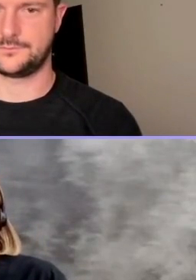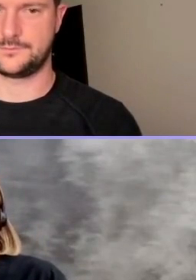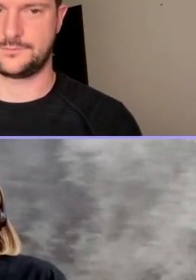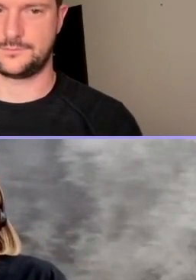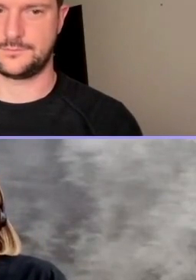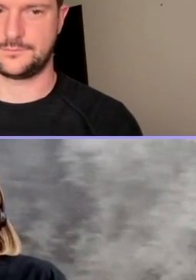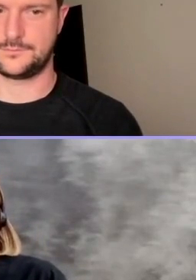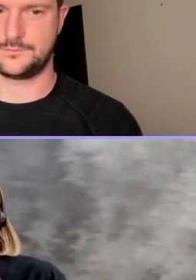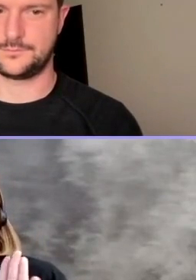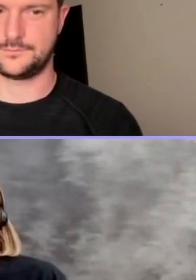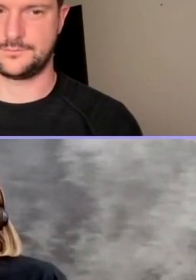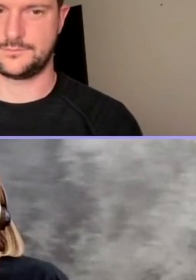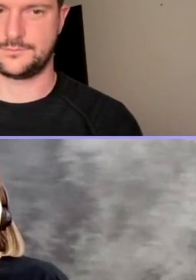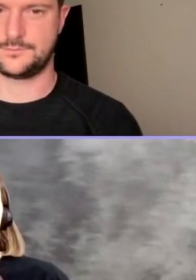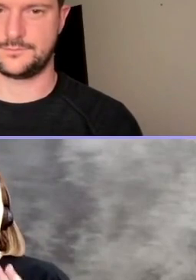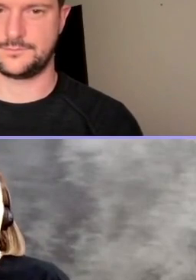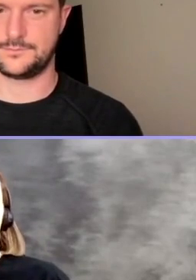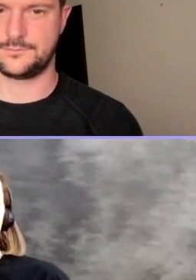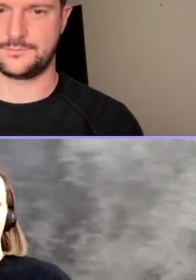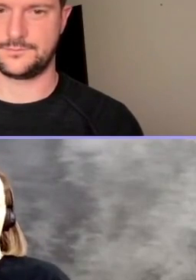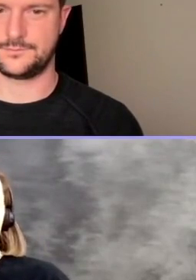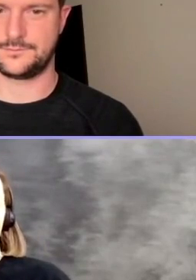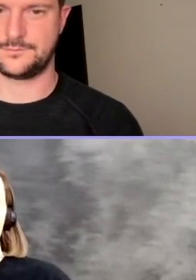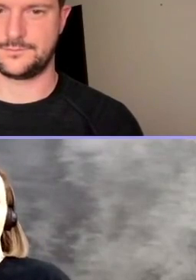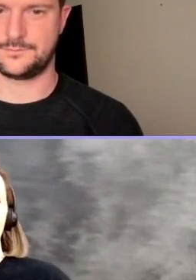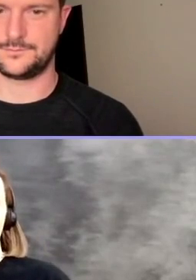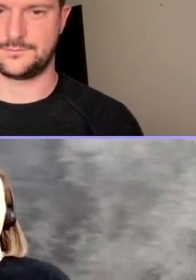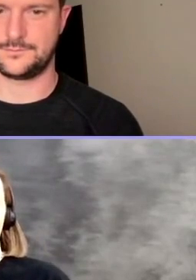by just choosing the right background for the content